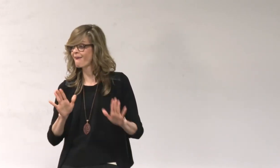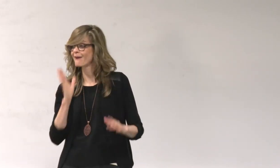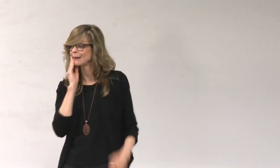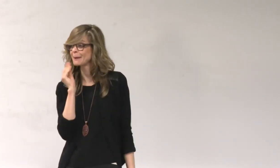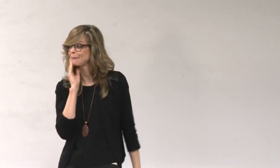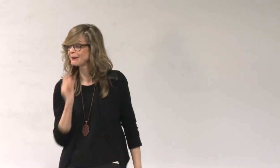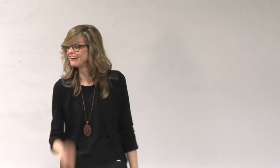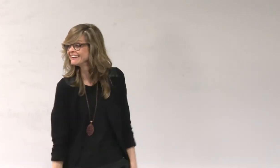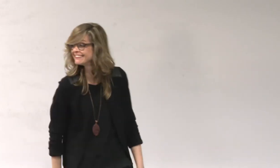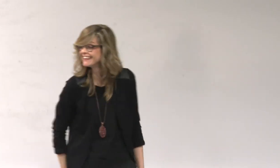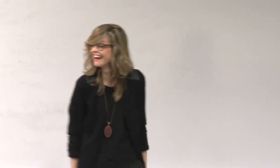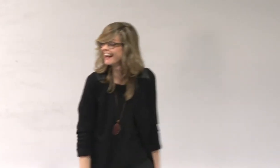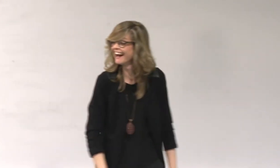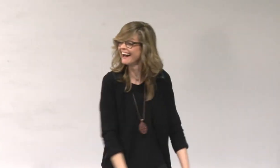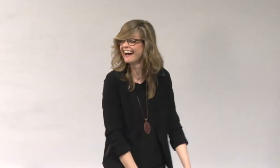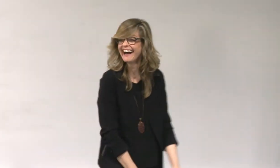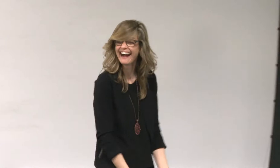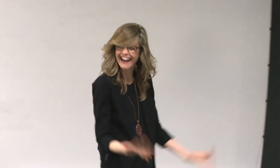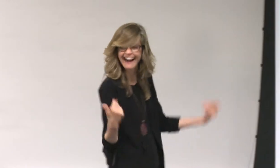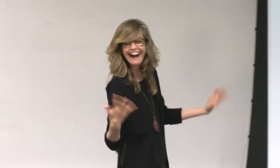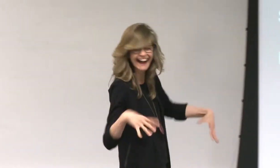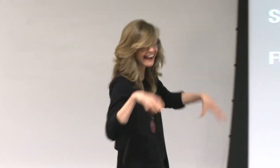YOU'RE MISSING AN AWESOME EXPERIENCE. LET ME JUST LET YOU KNOW THAT.